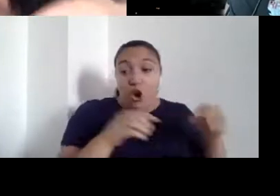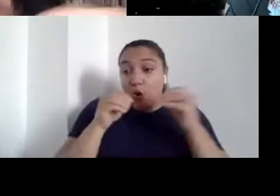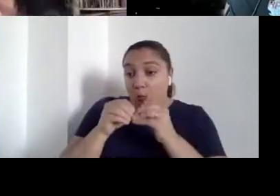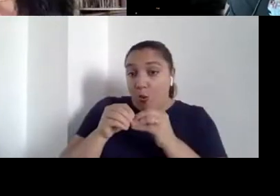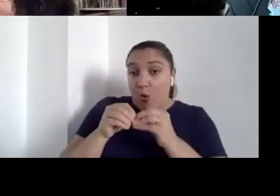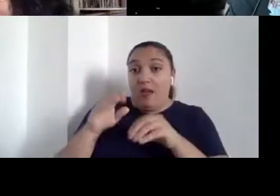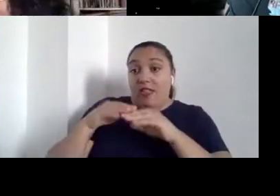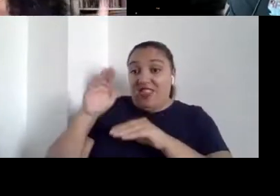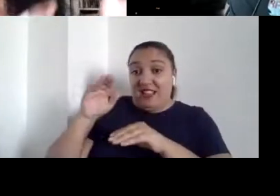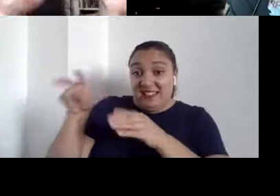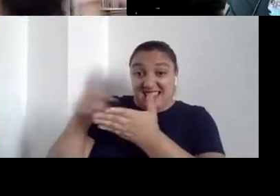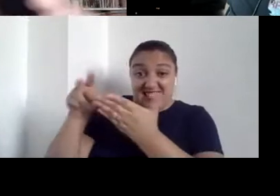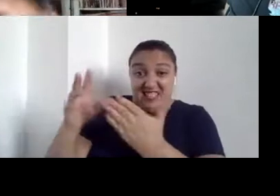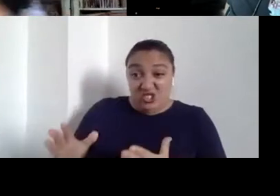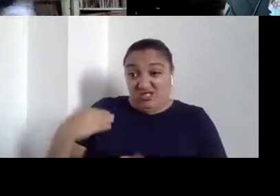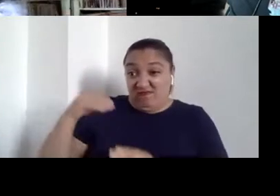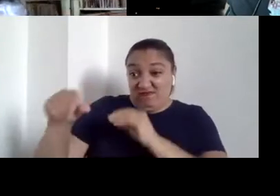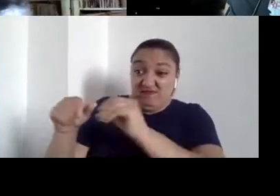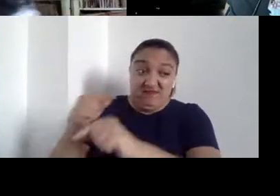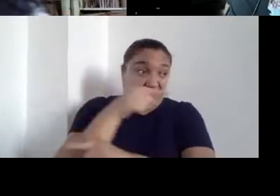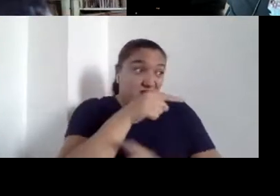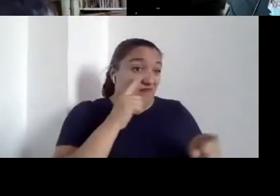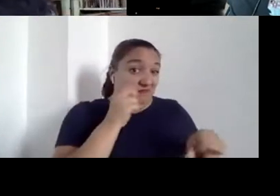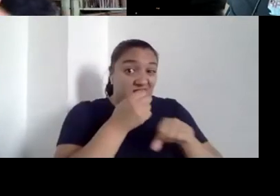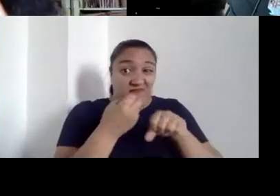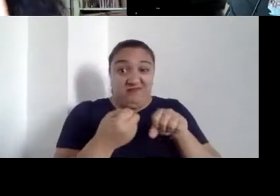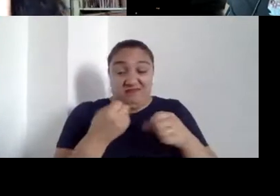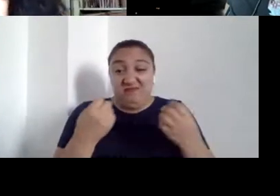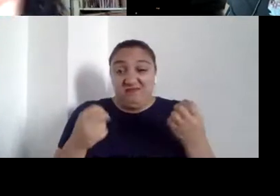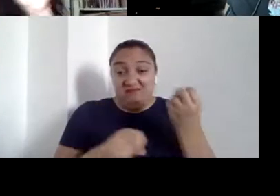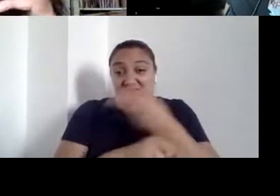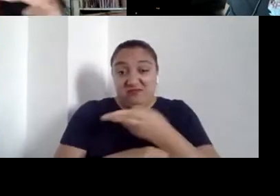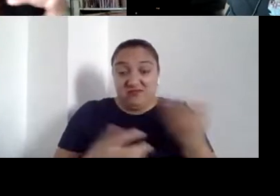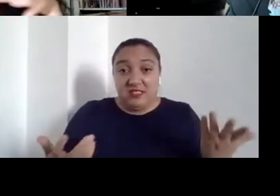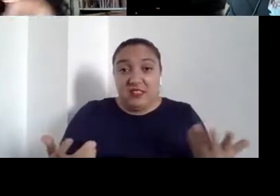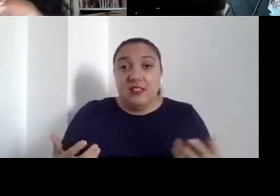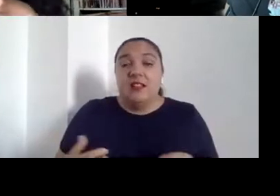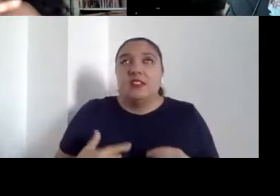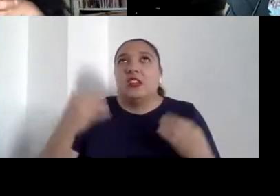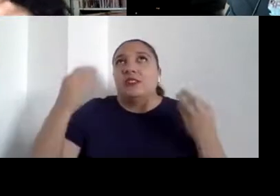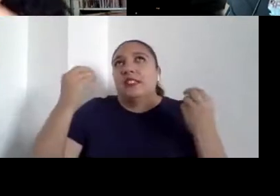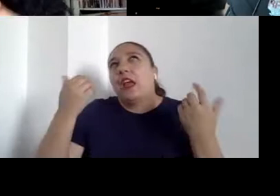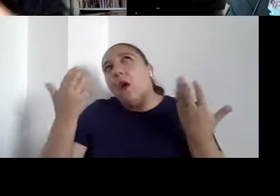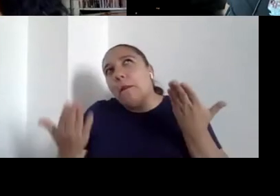that way and let me try this. I think it is really important to